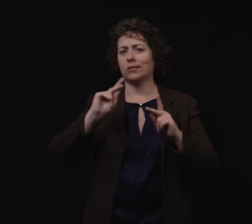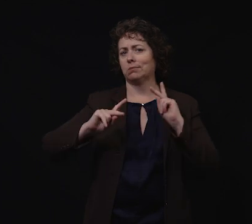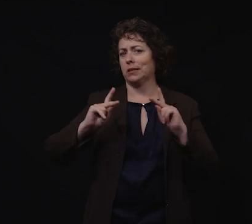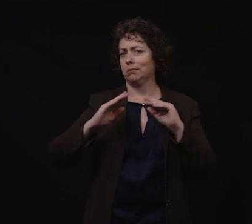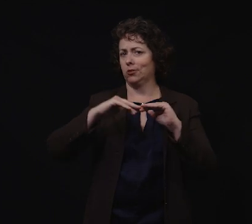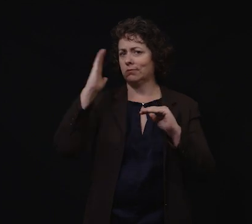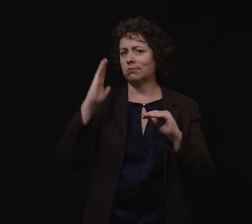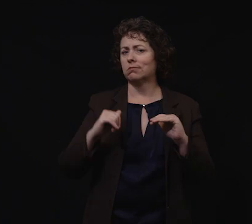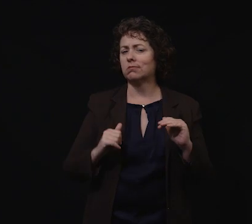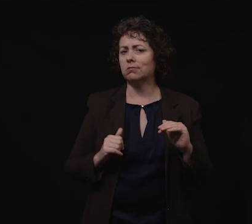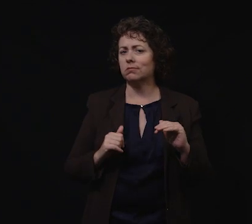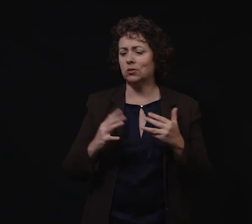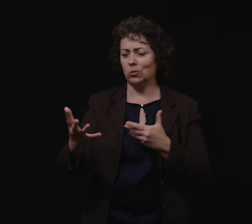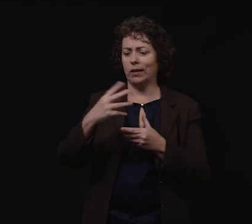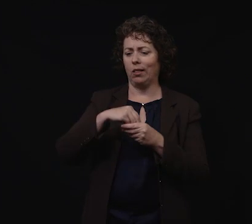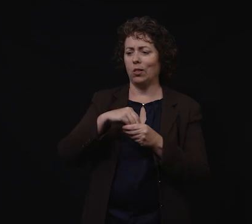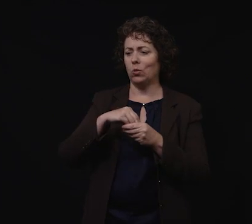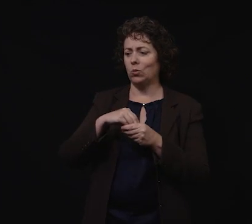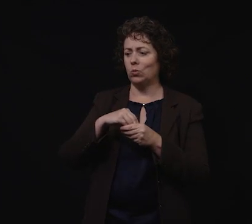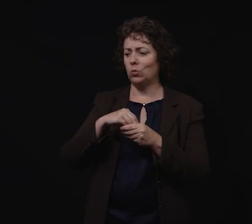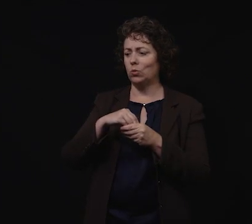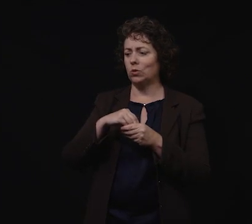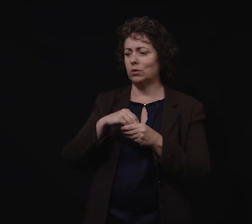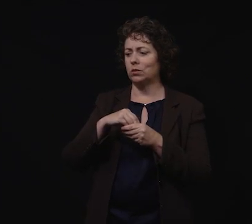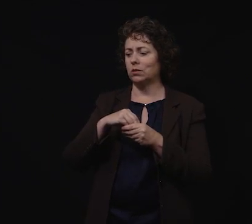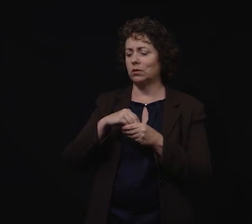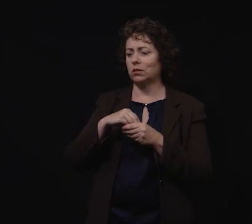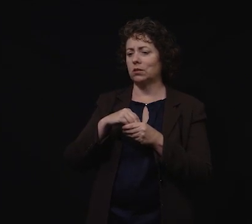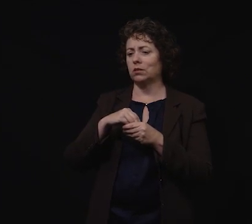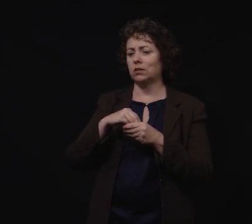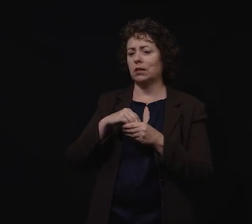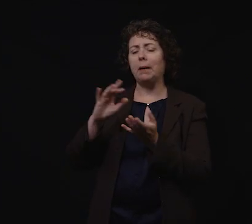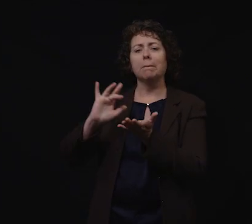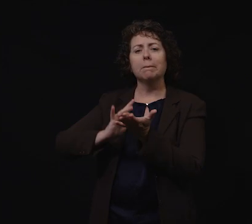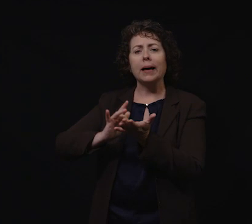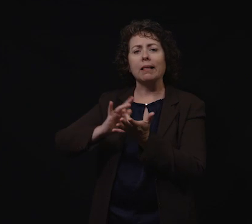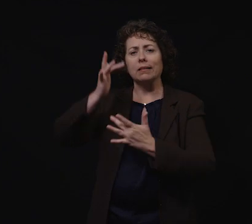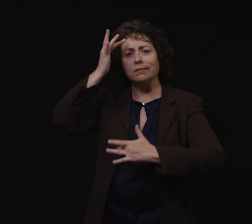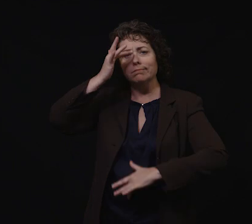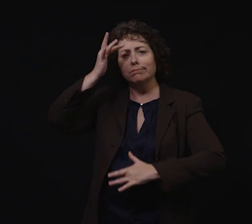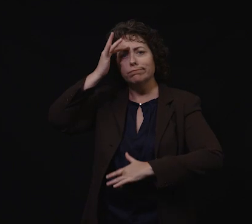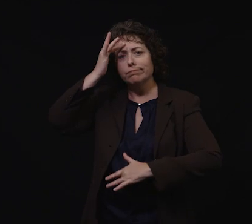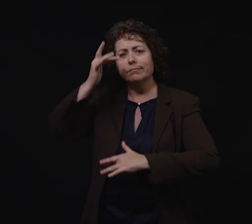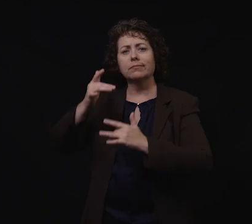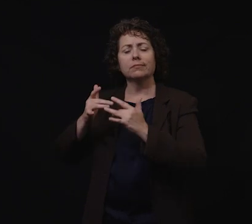To include our assisted medically assisted shelter